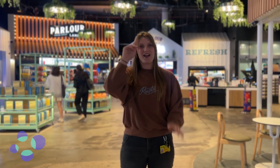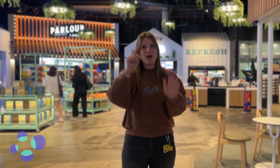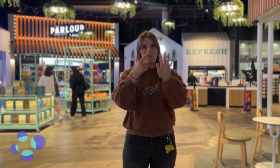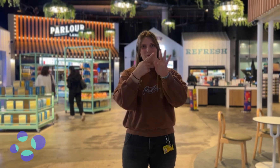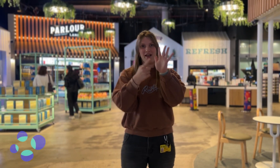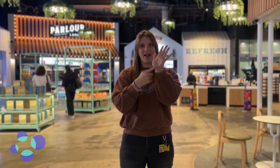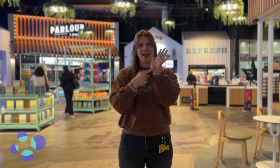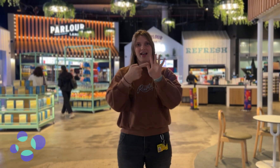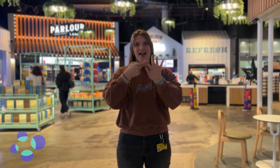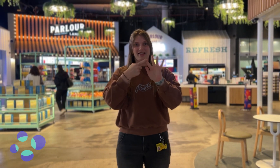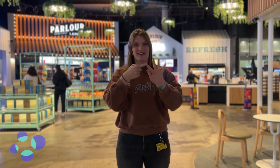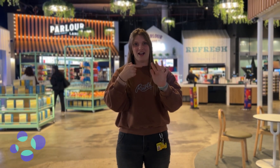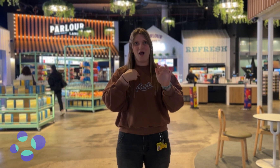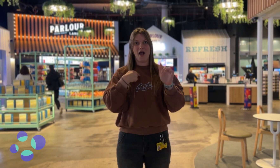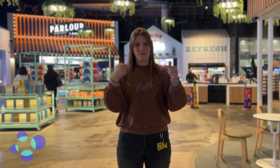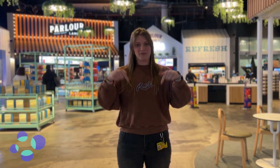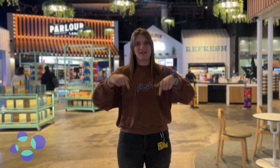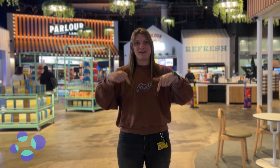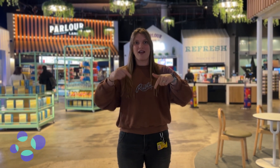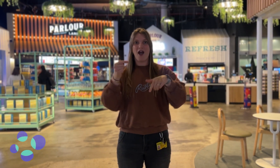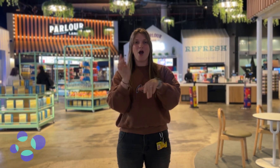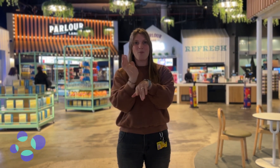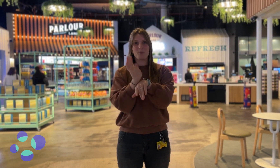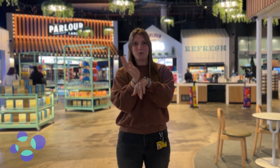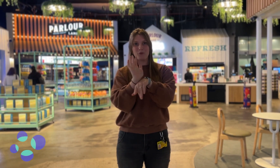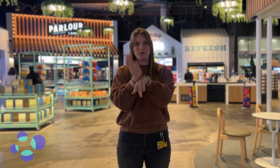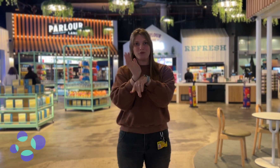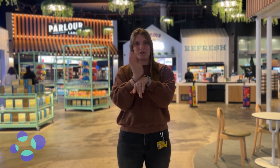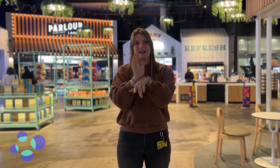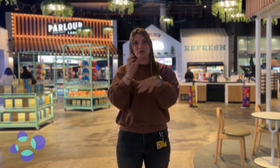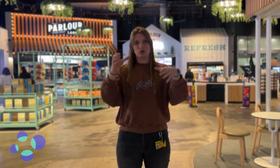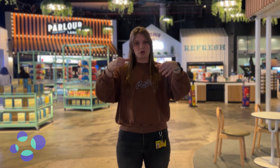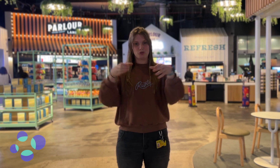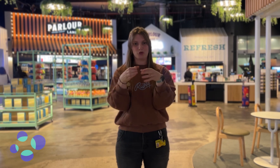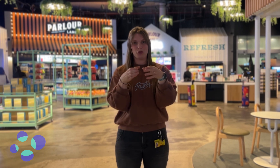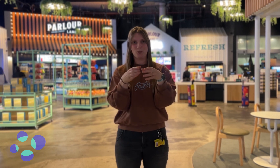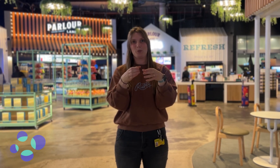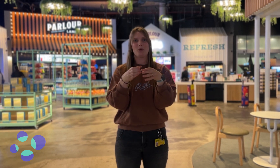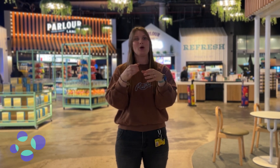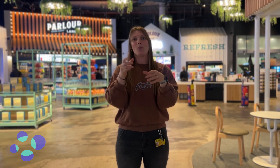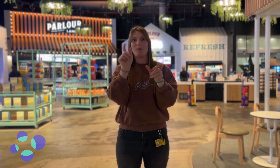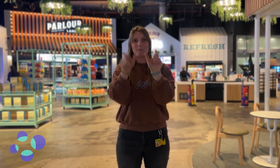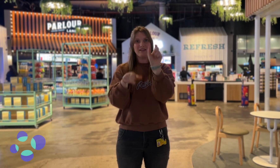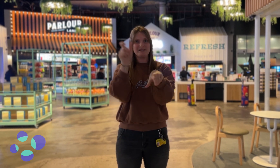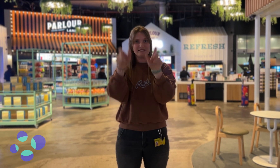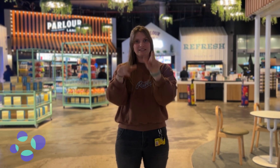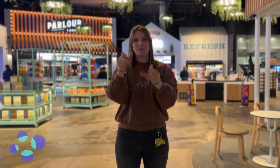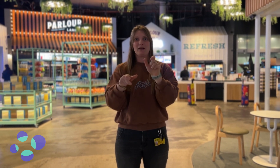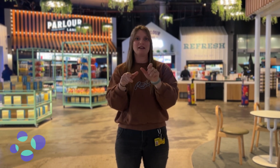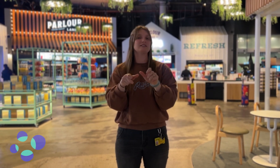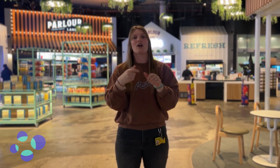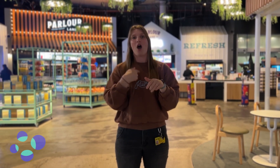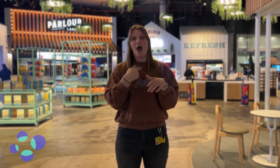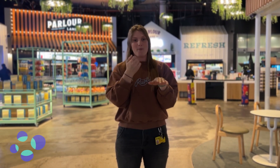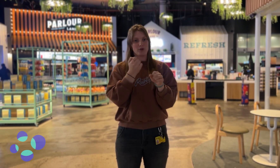Hi. My name is Ellie. I'm here at the movies with a group of participants.